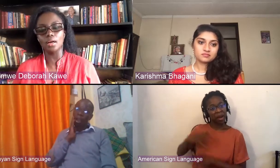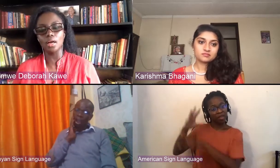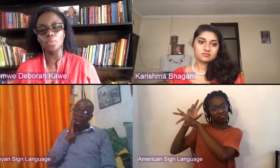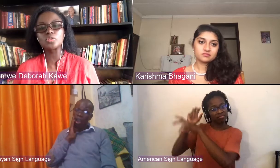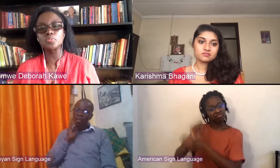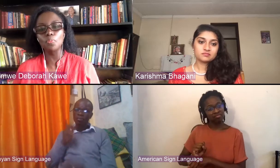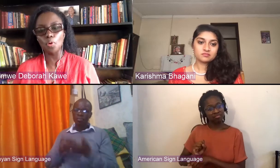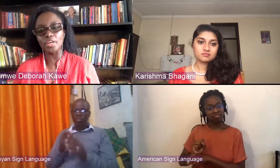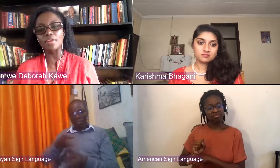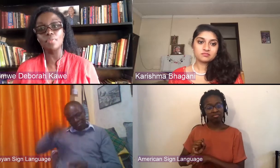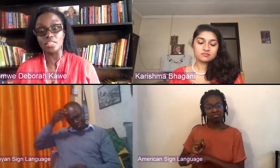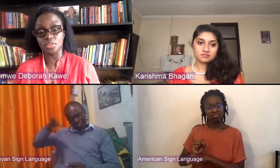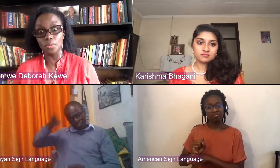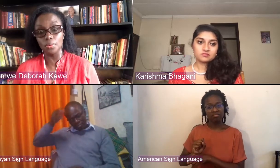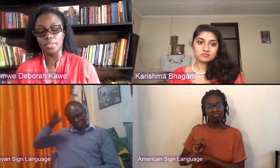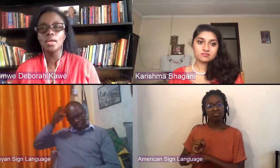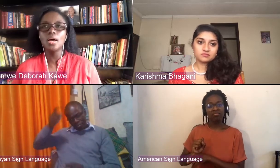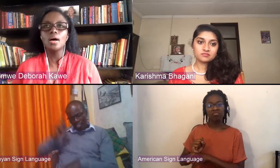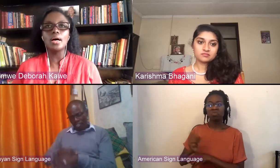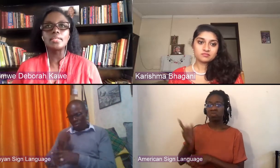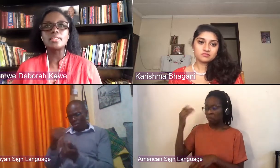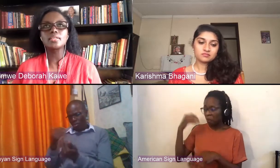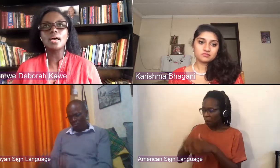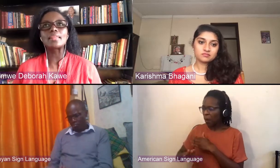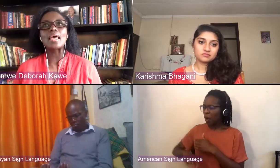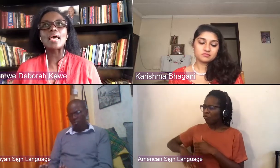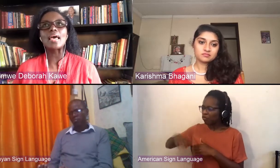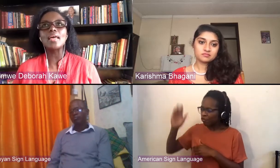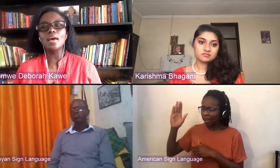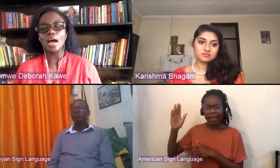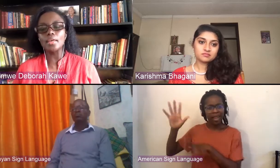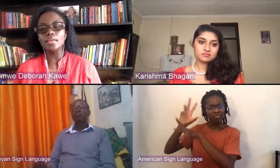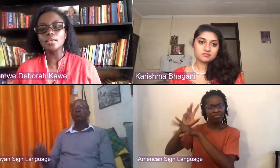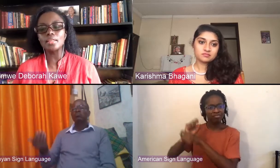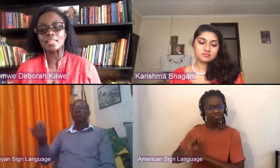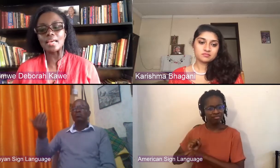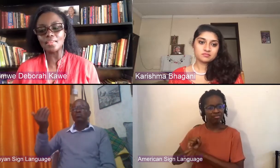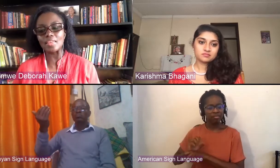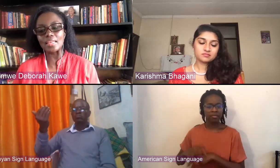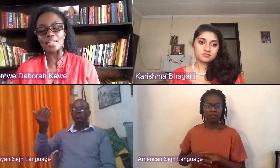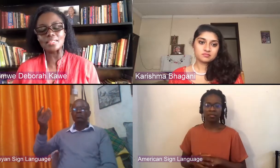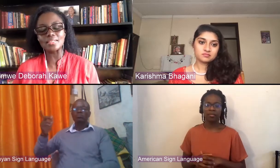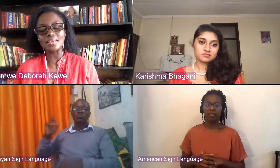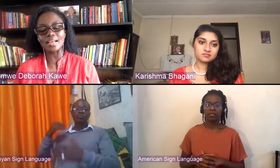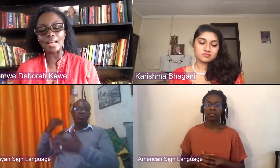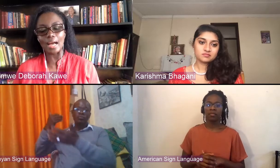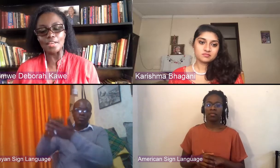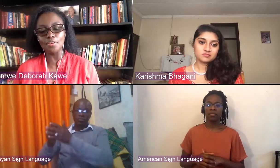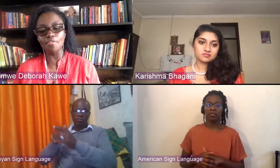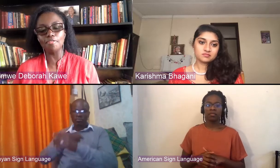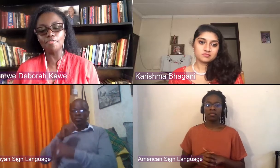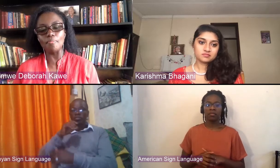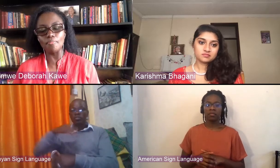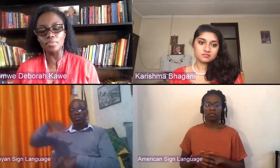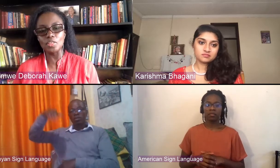I was born and raised on. And then the other thing that kind of, you know